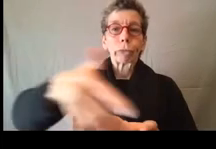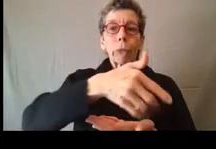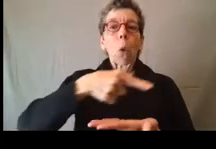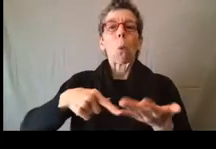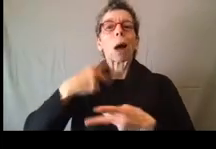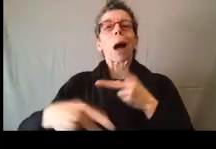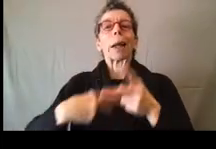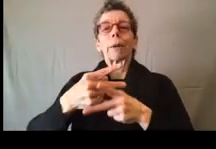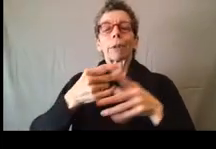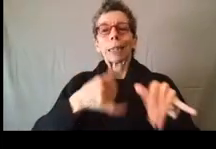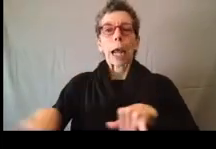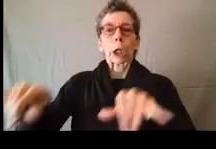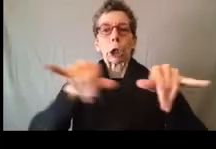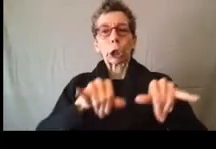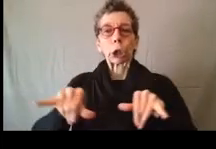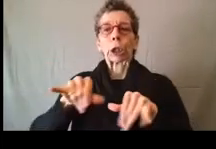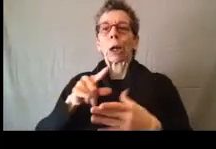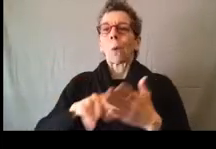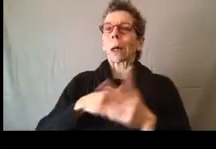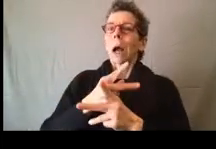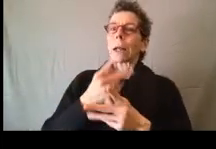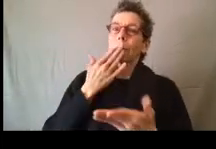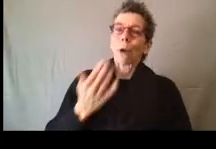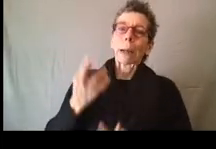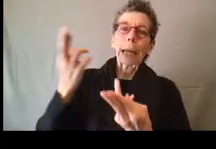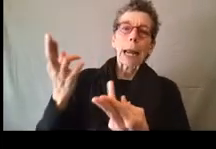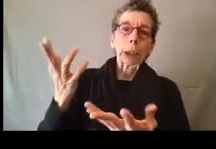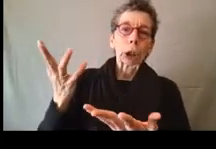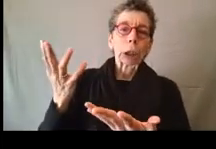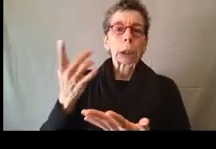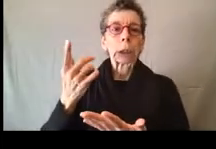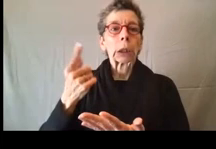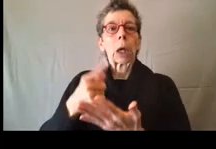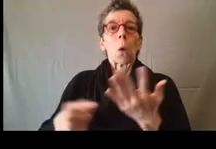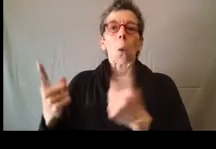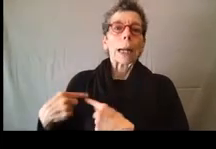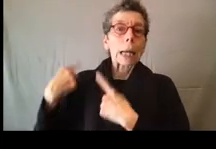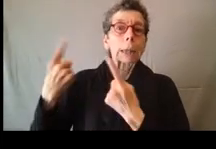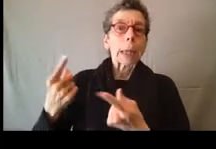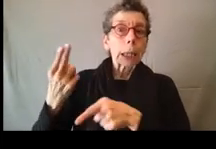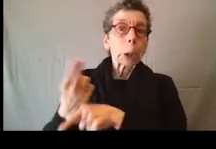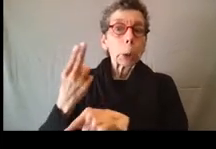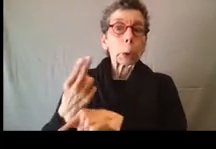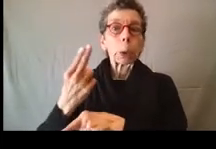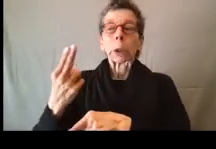rubrics, recommendations, what are ideas that have been promulgated that could reflect benchmarks